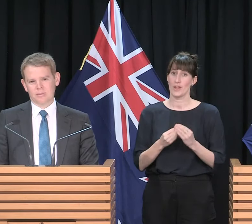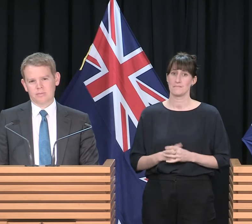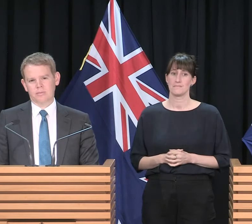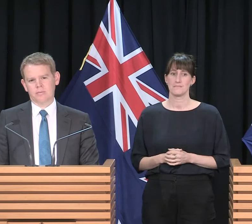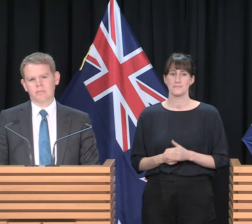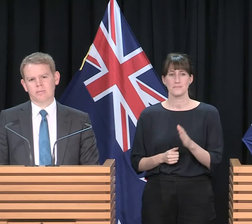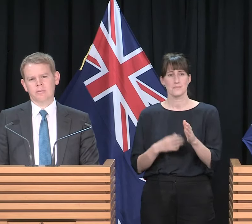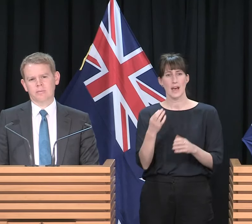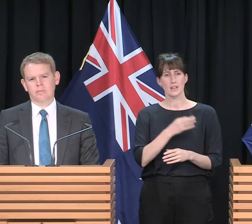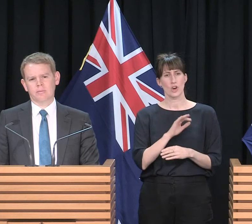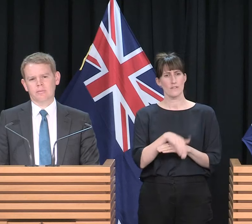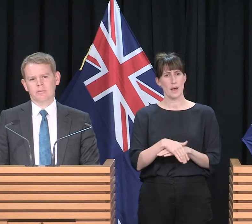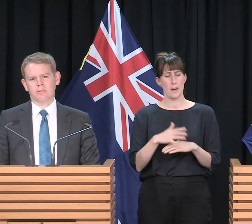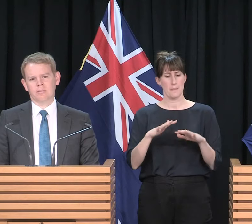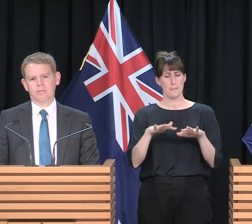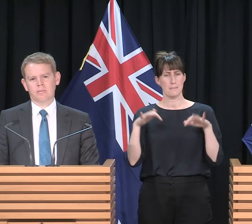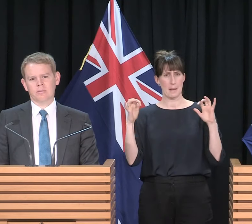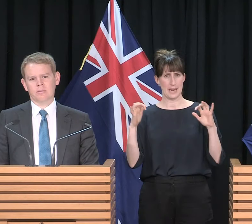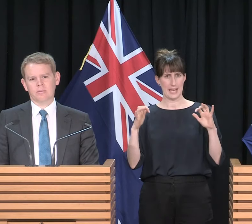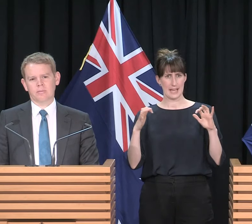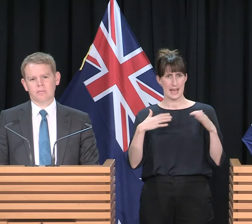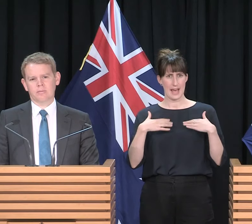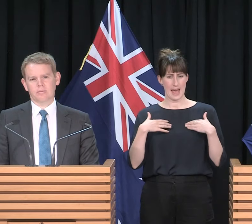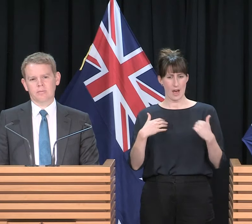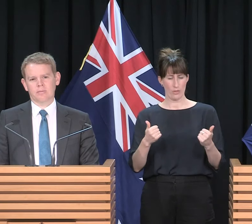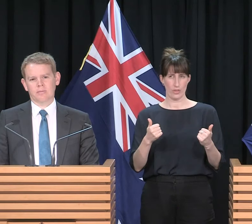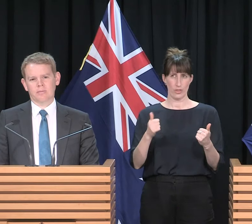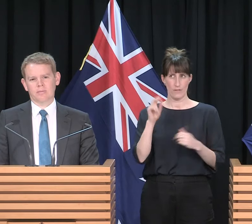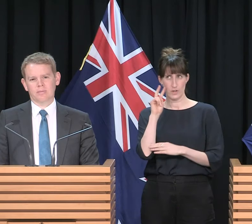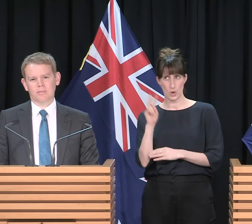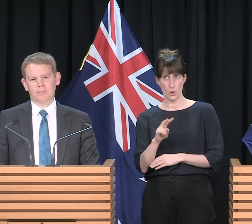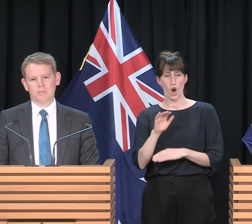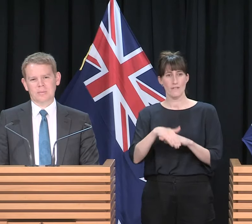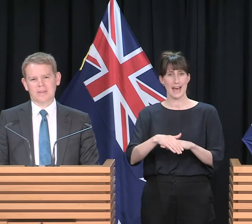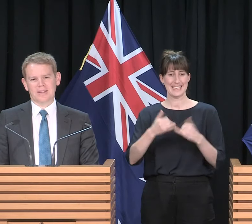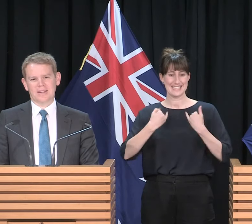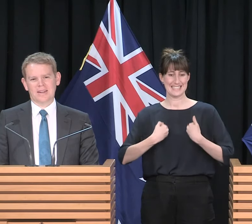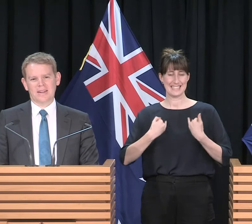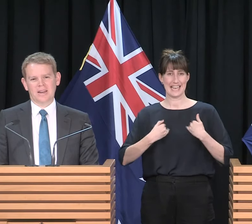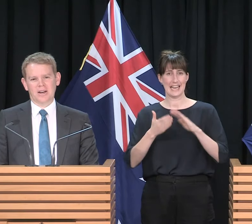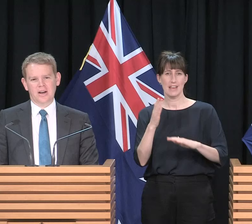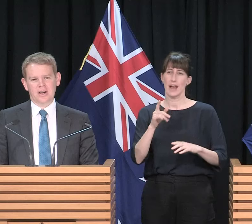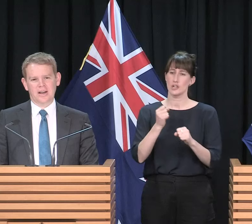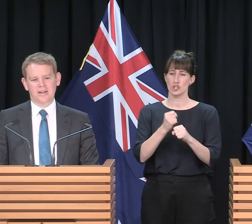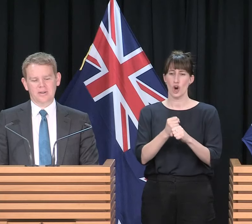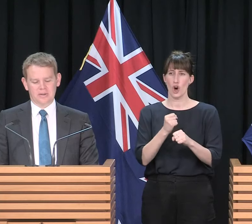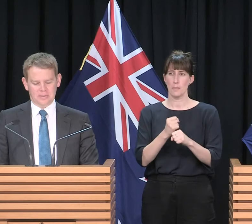the 7-day average of the new of scans is also continuing to